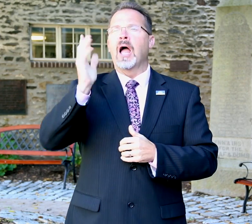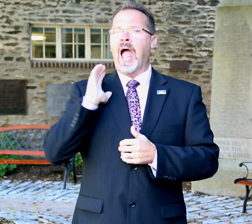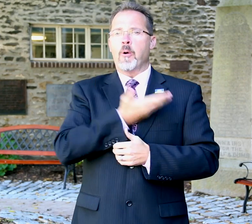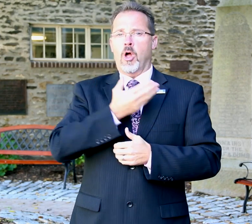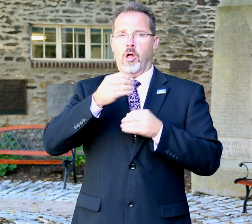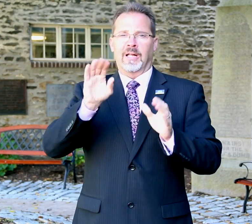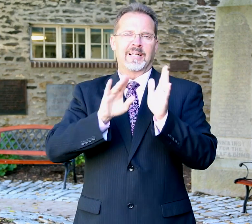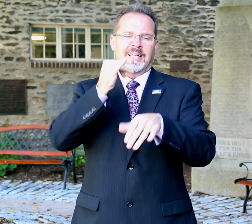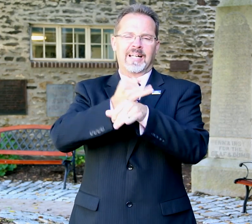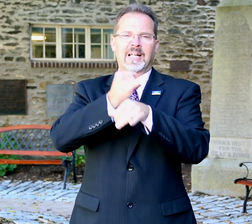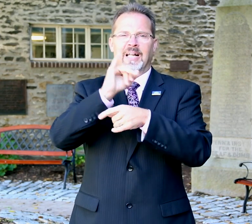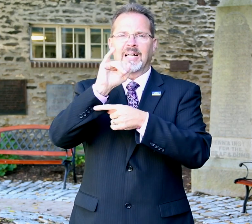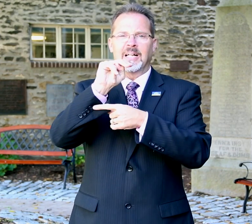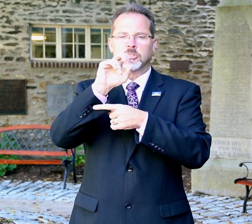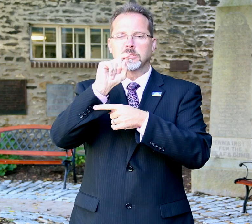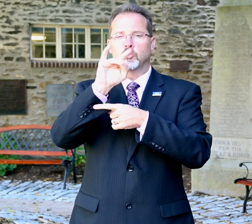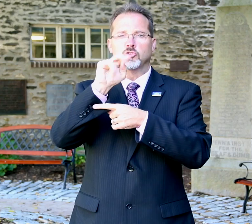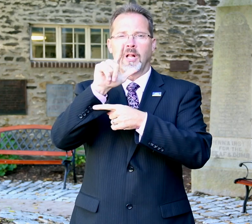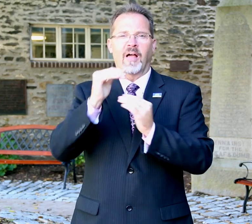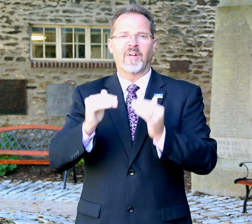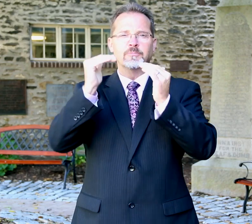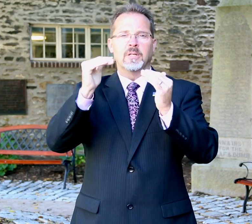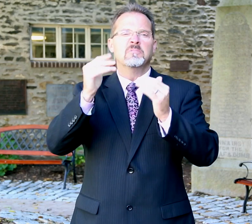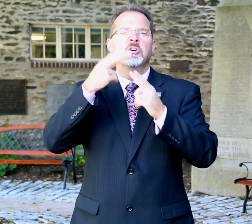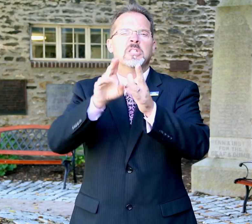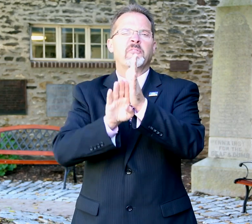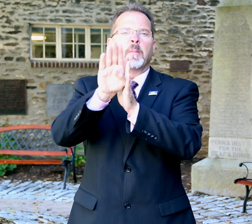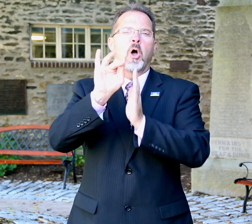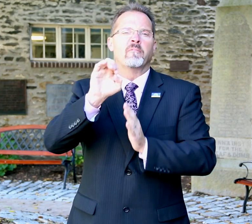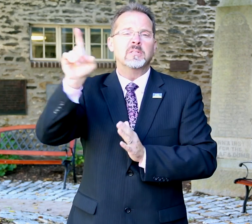Our Office of Institutional Advancement (Development Office)